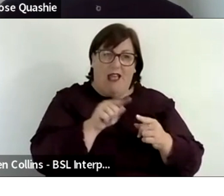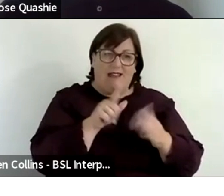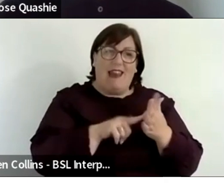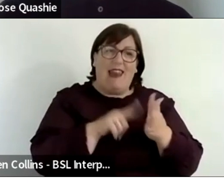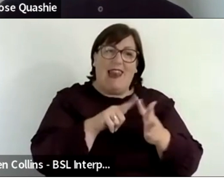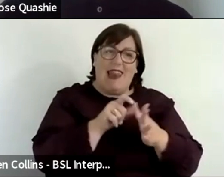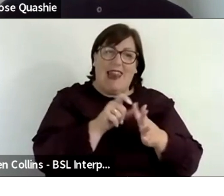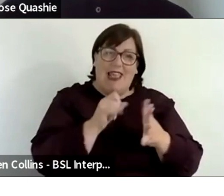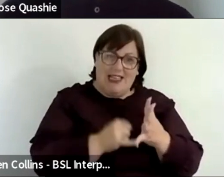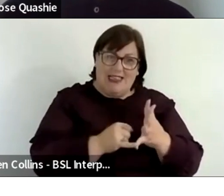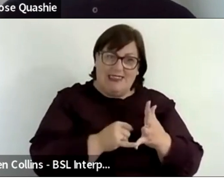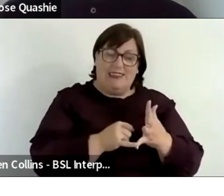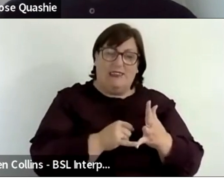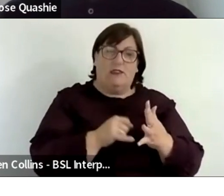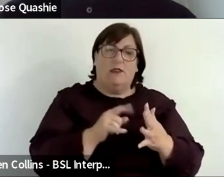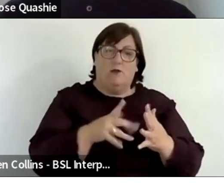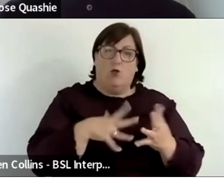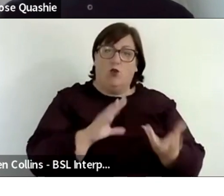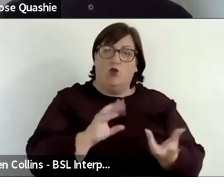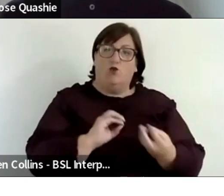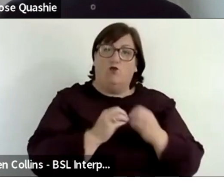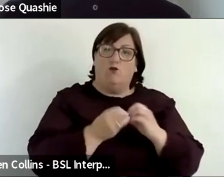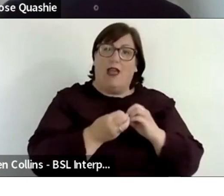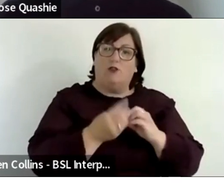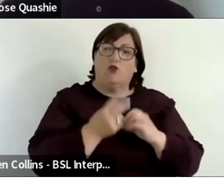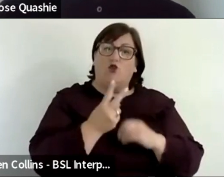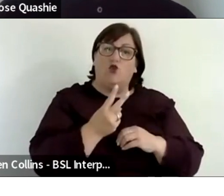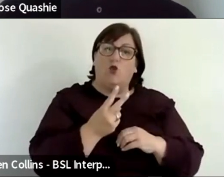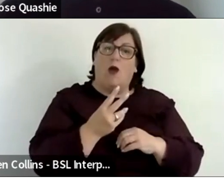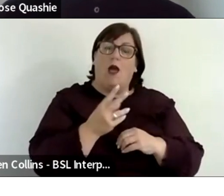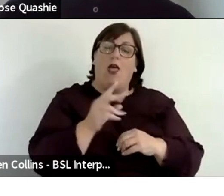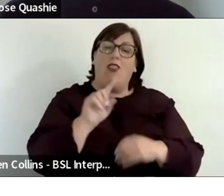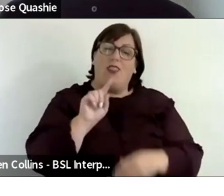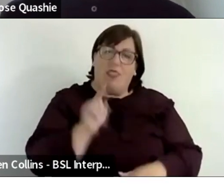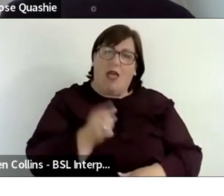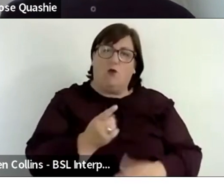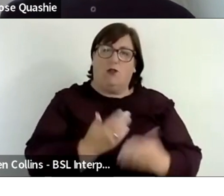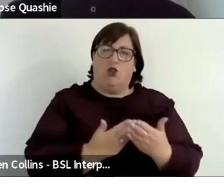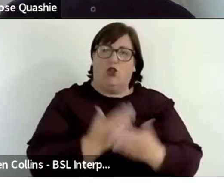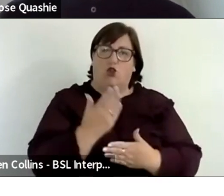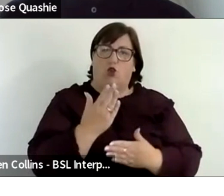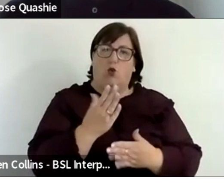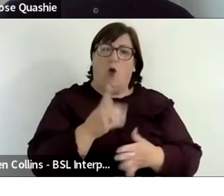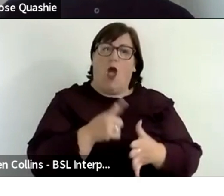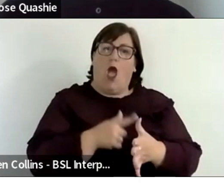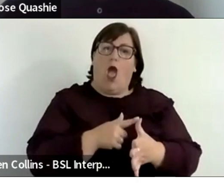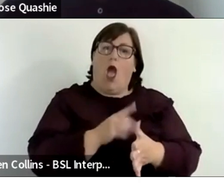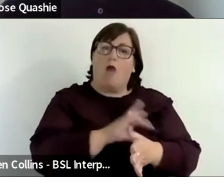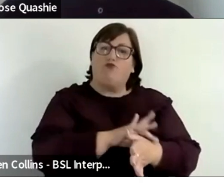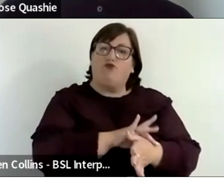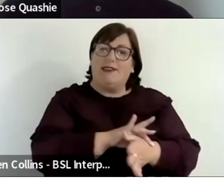create 2,000 new apprenticeships. It will be a huge number of opportunities for people across the country.